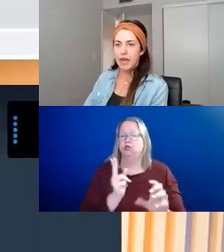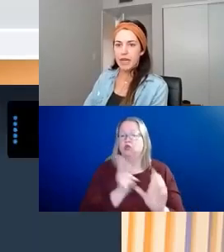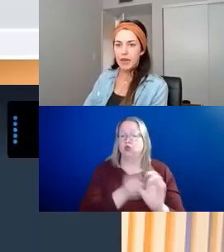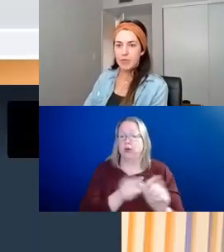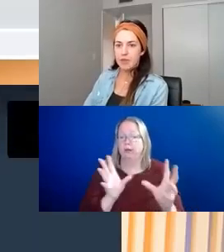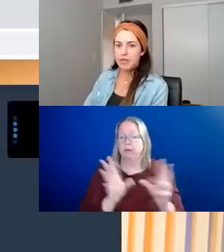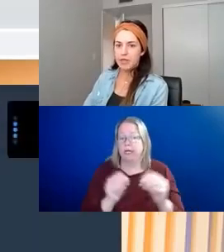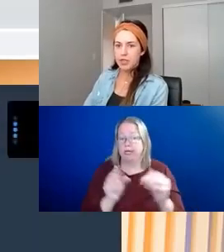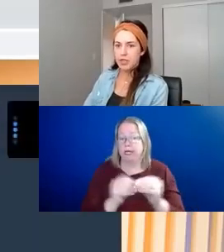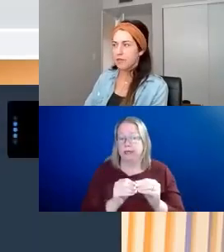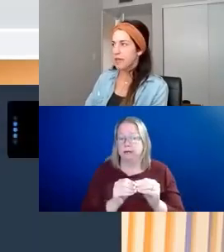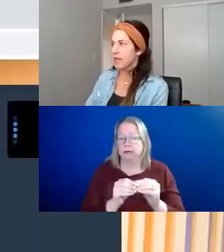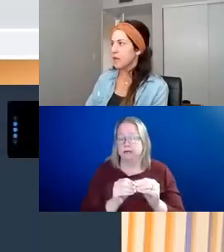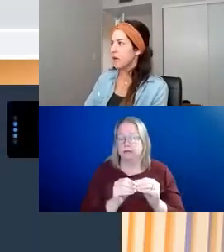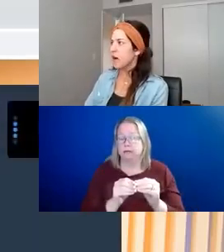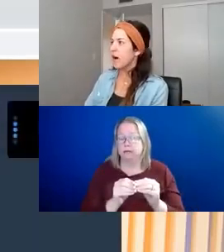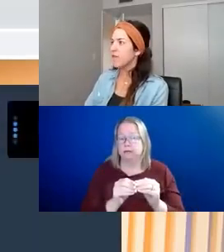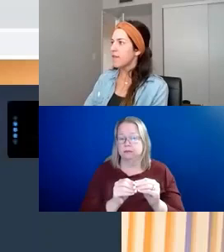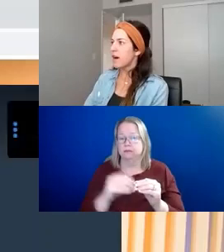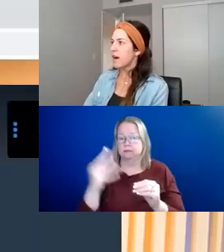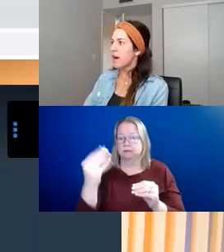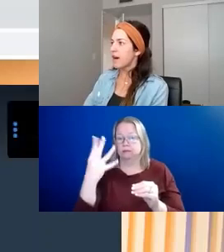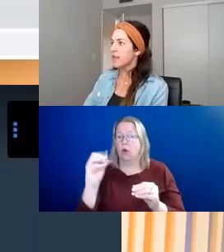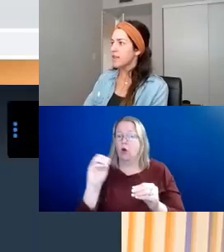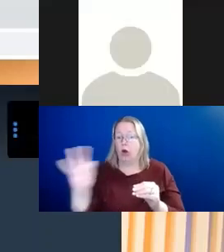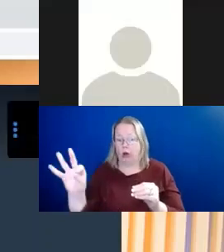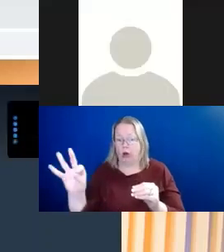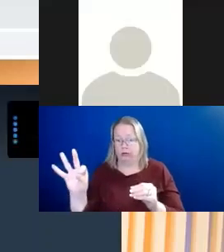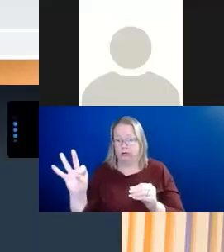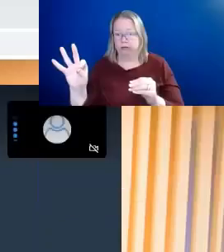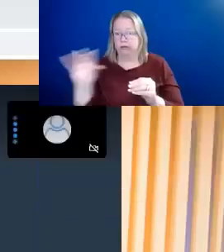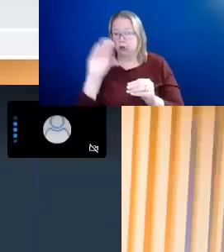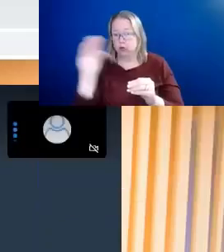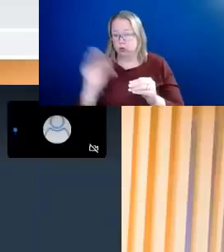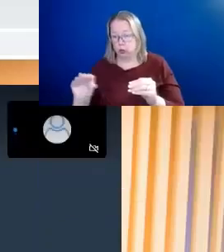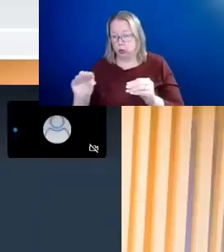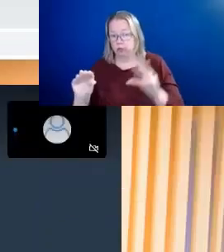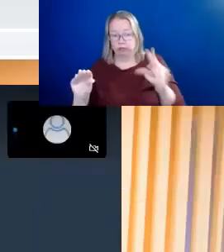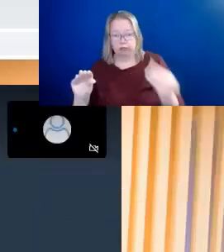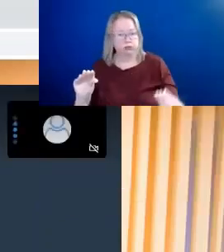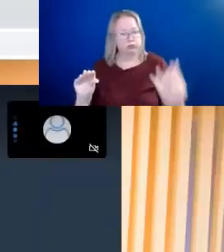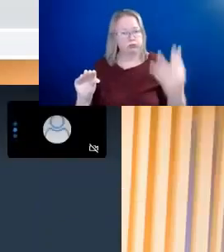12:23:46 I'm going to turn my camera off on Exuma so I can turn it on in the platform.